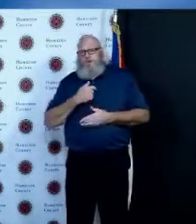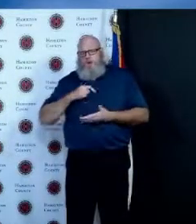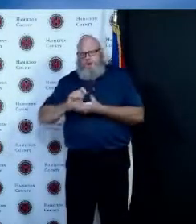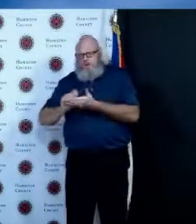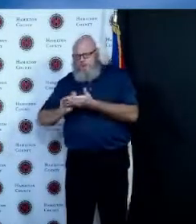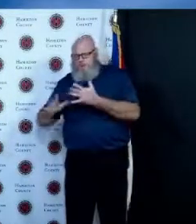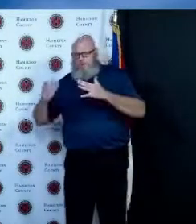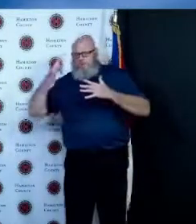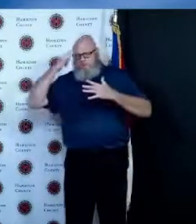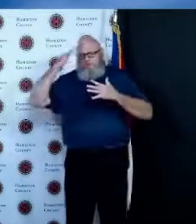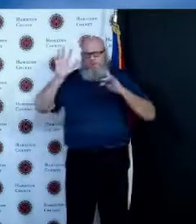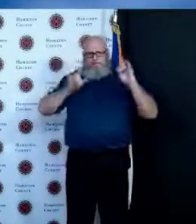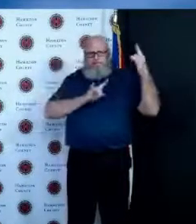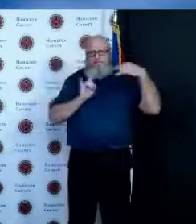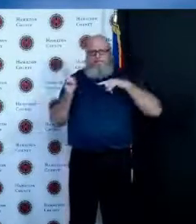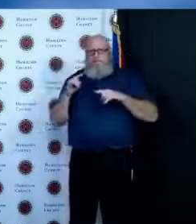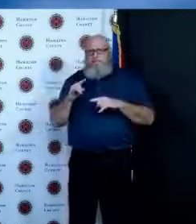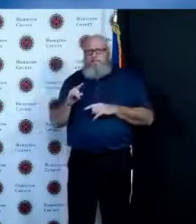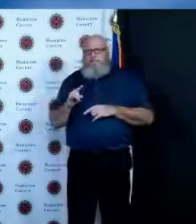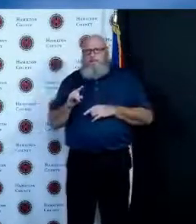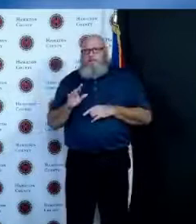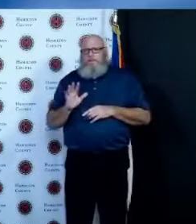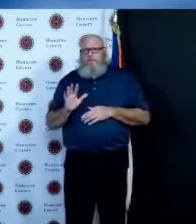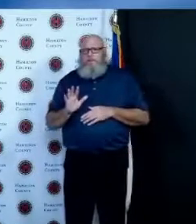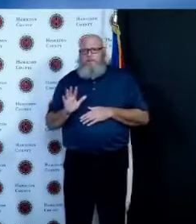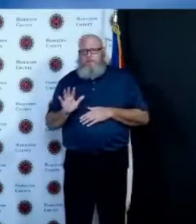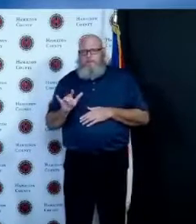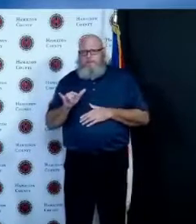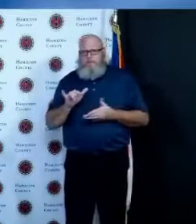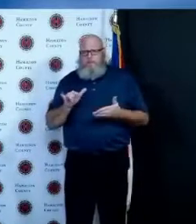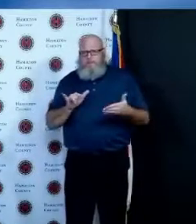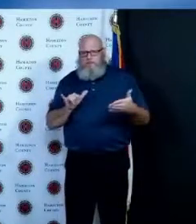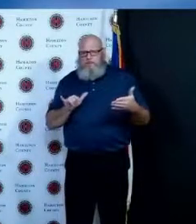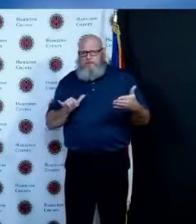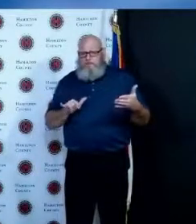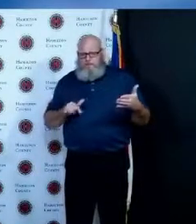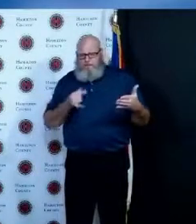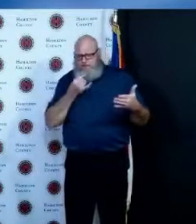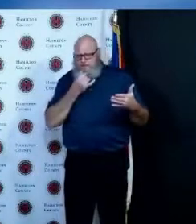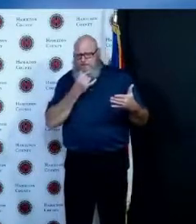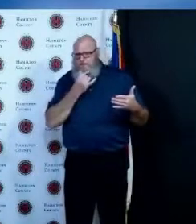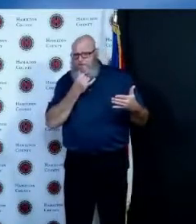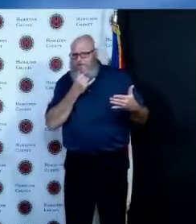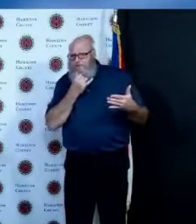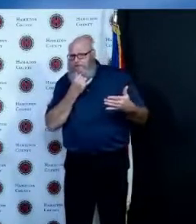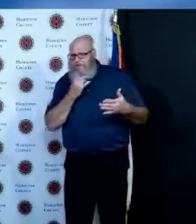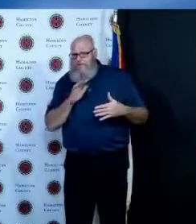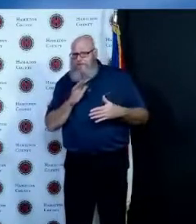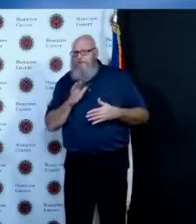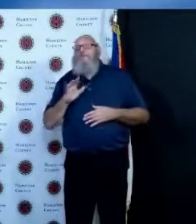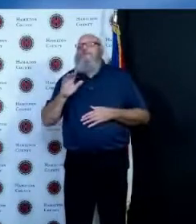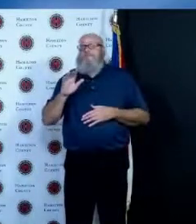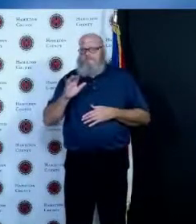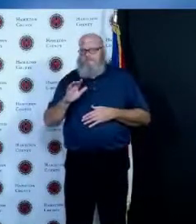you all of them yep I think Commissioner Driehaus I wanted to ask about this